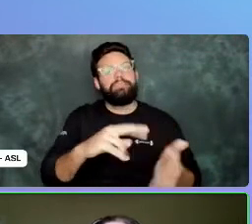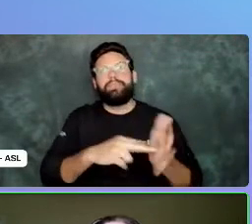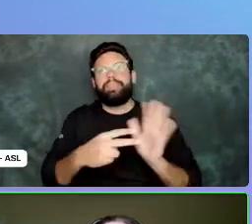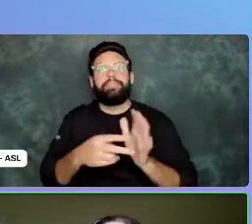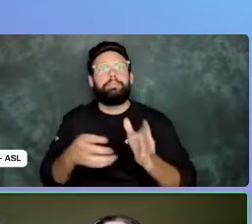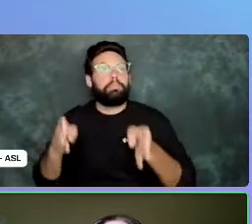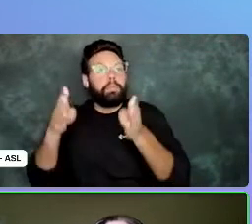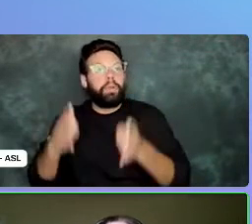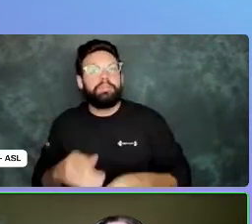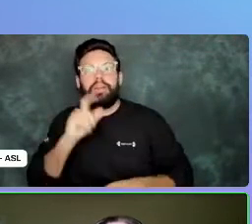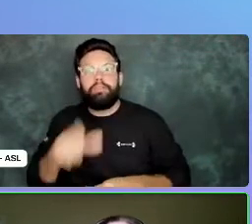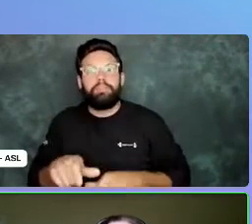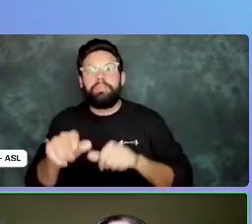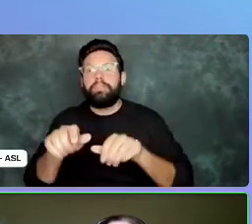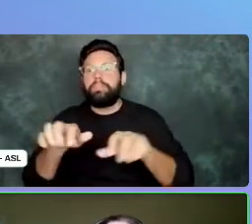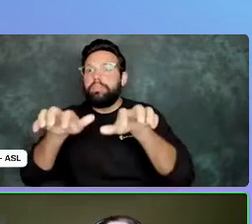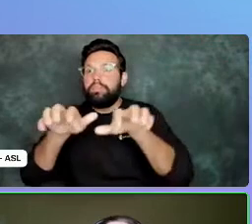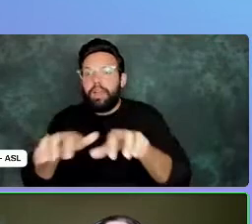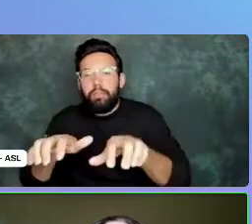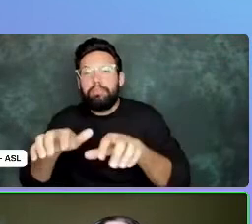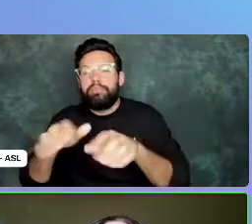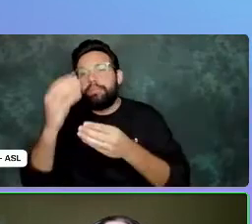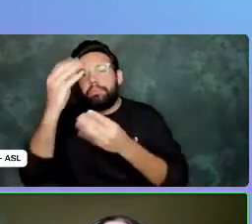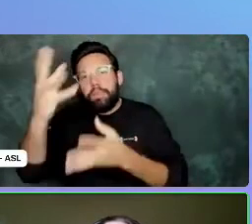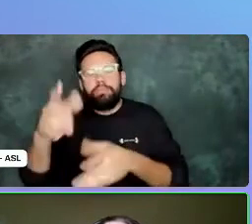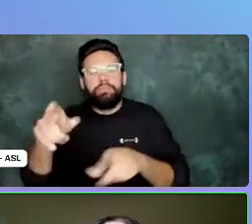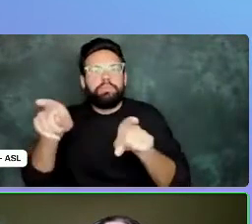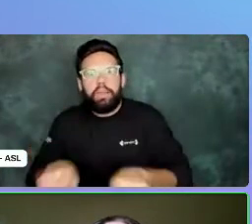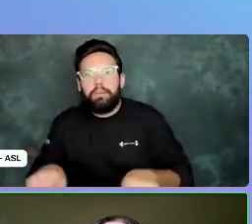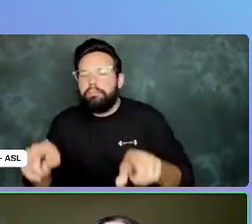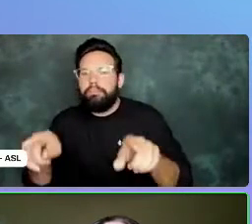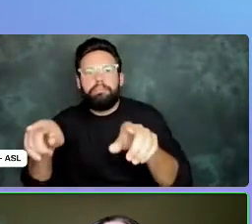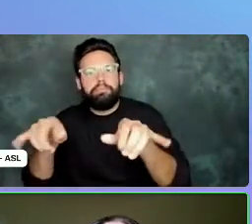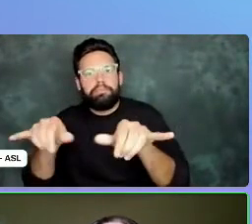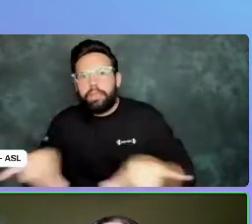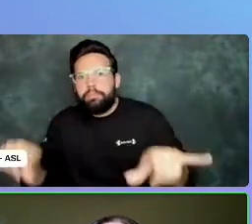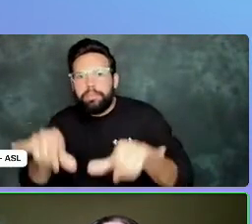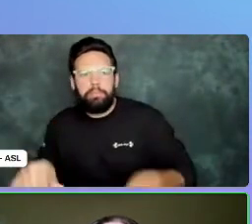retype the same information over and over again which can be really useful if you've got